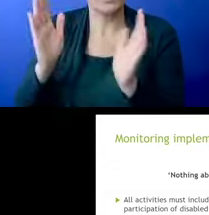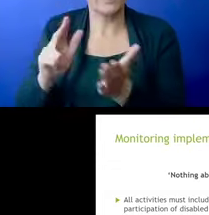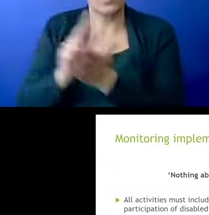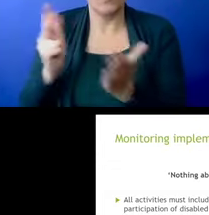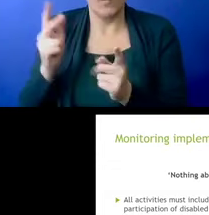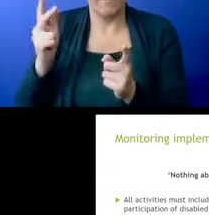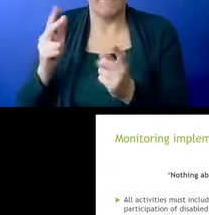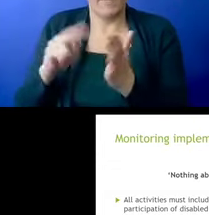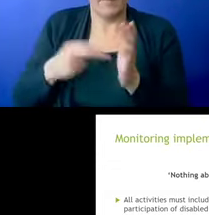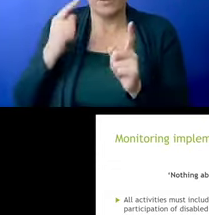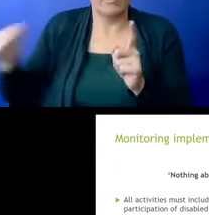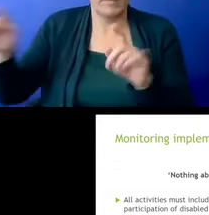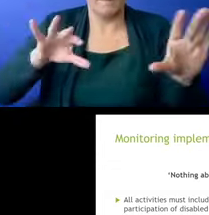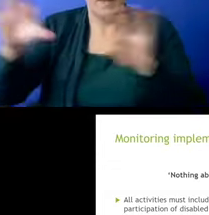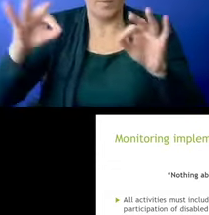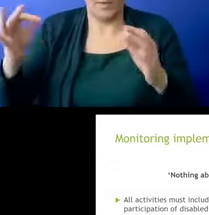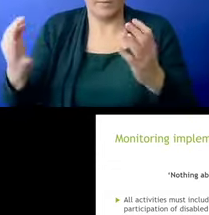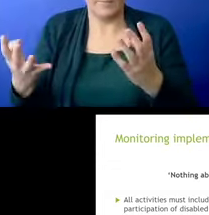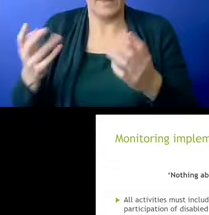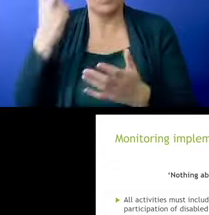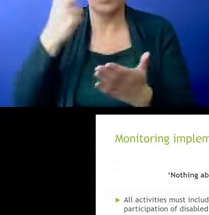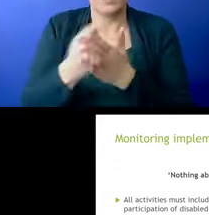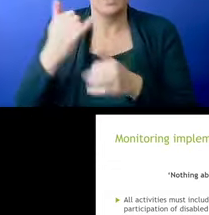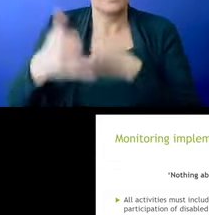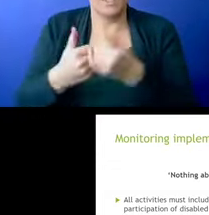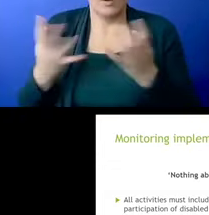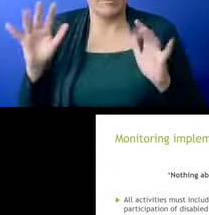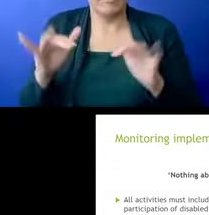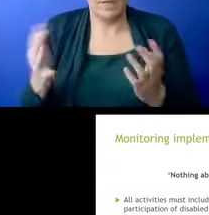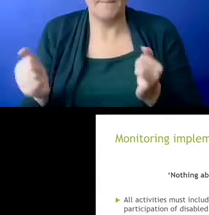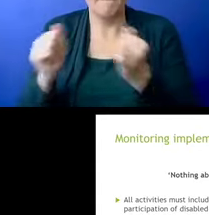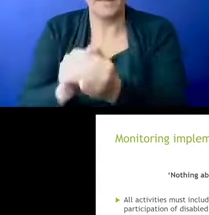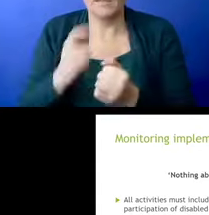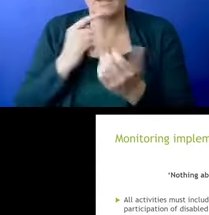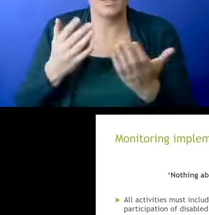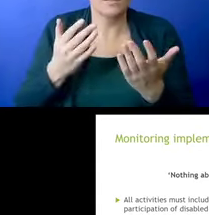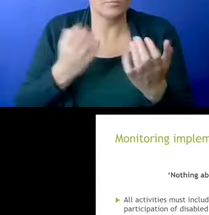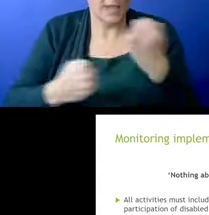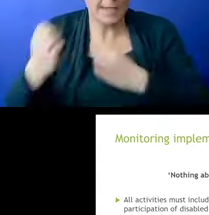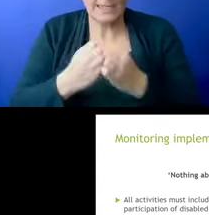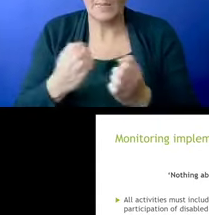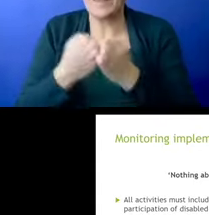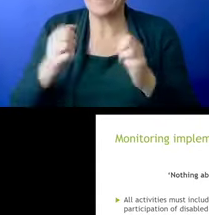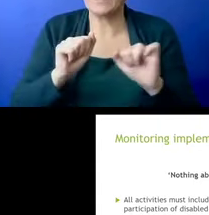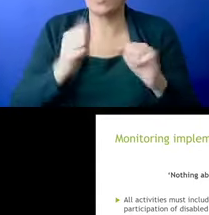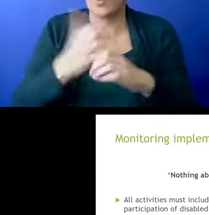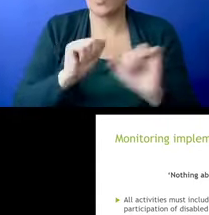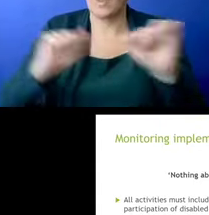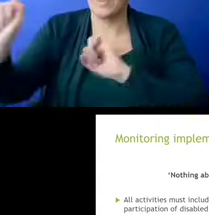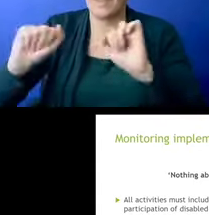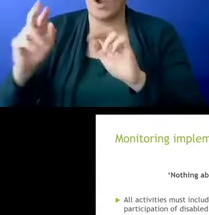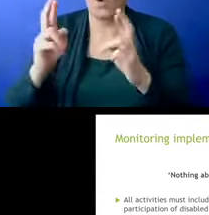They meet twice a year to review implementation of the Convention, by examining each country's state party report.